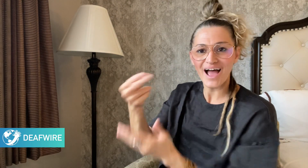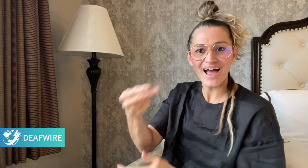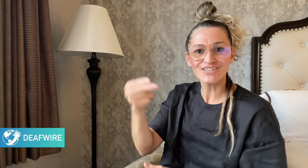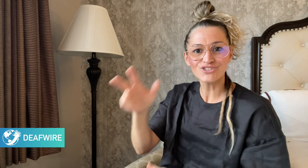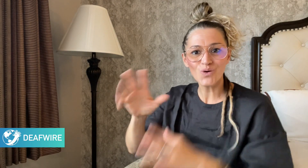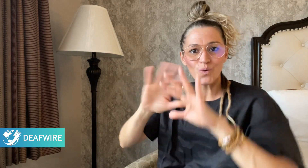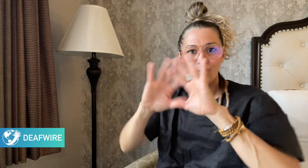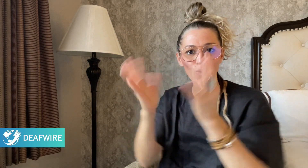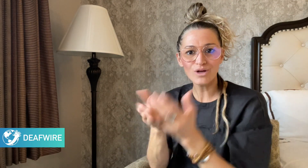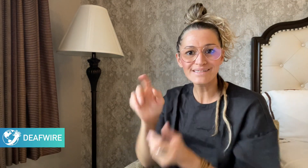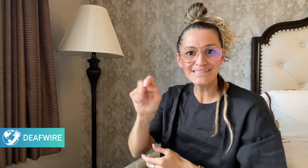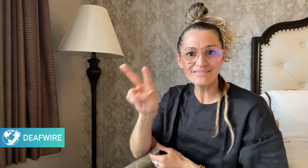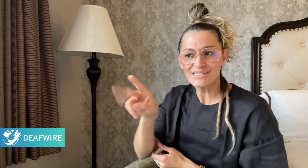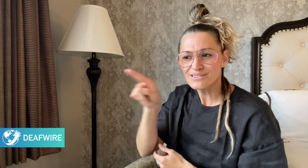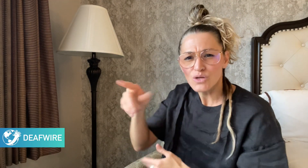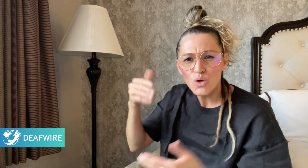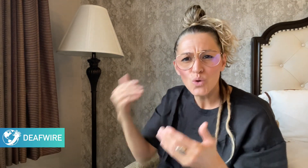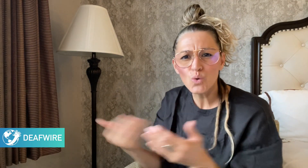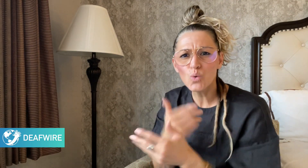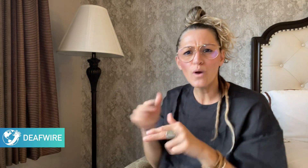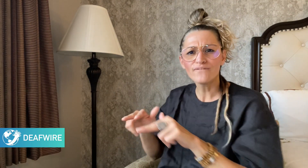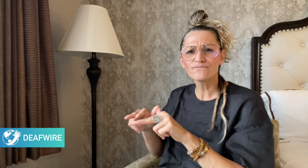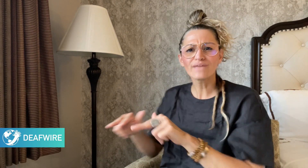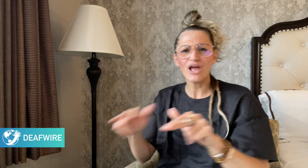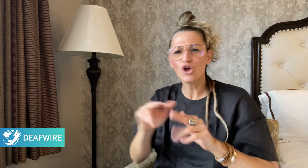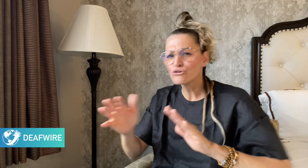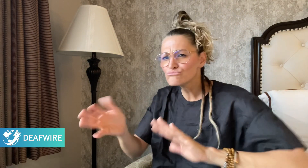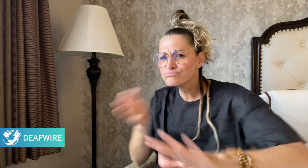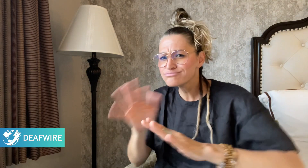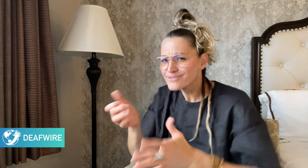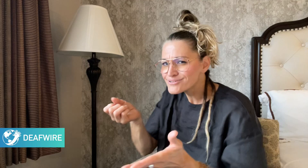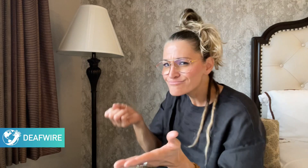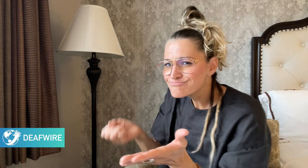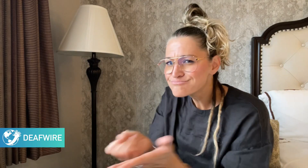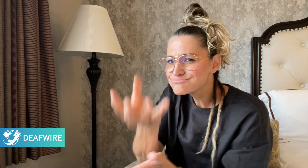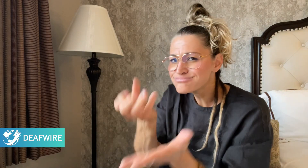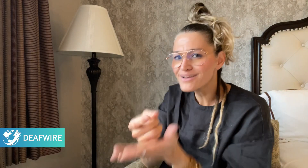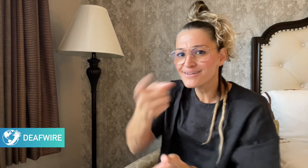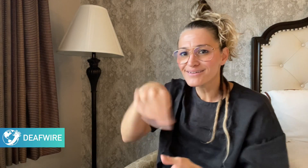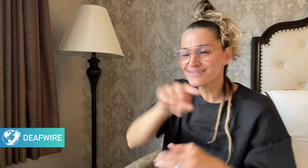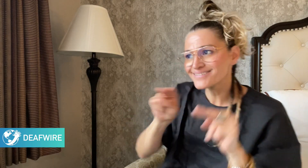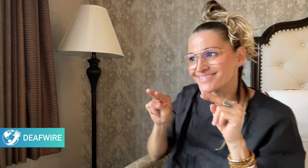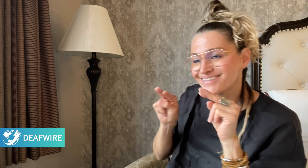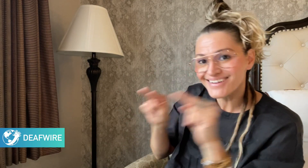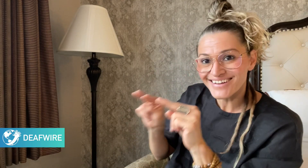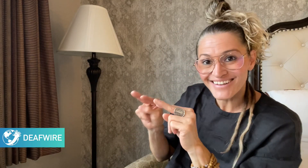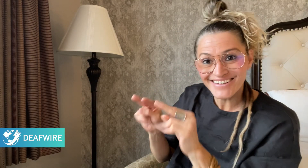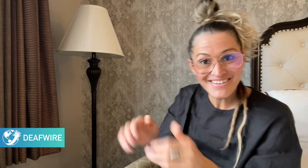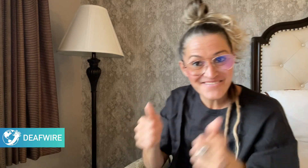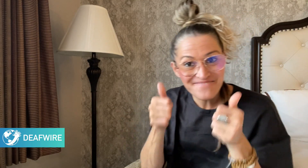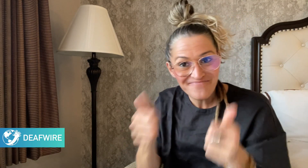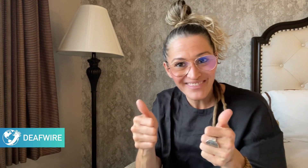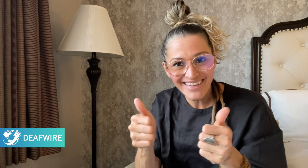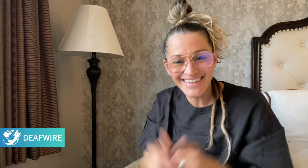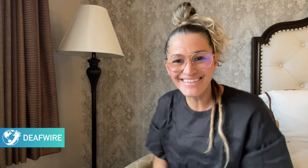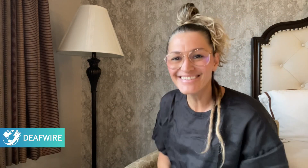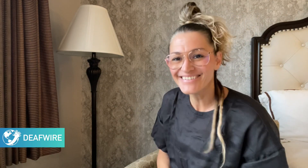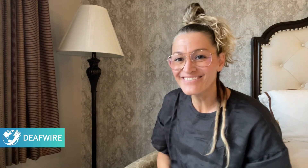H3 World TV to get new video updates!